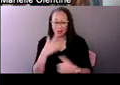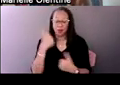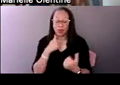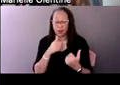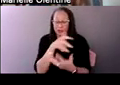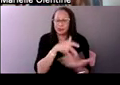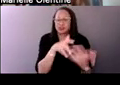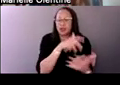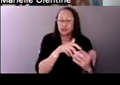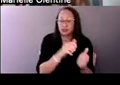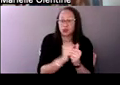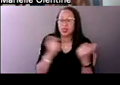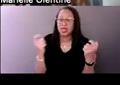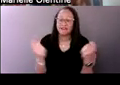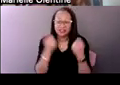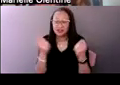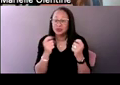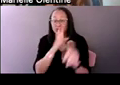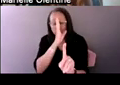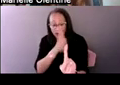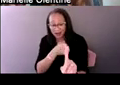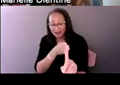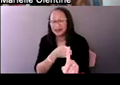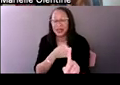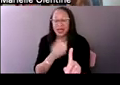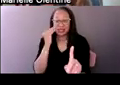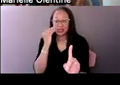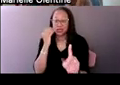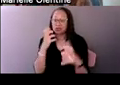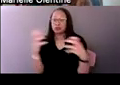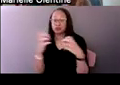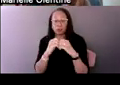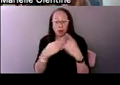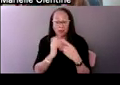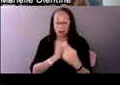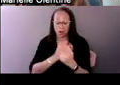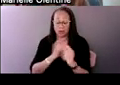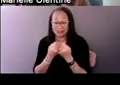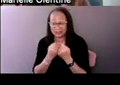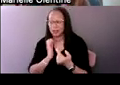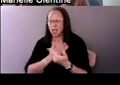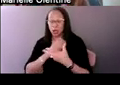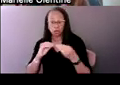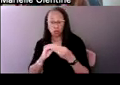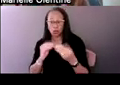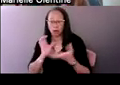Marielle, what do you think? You guys did this all without a sales agent. I would say that wasn't for